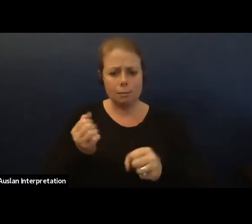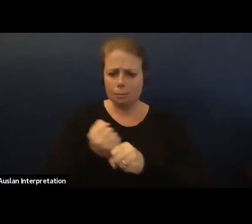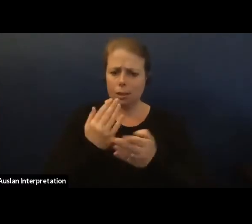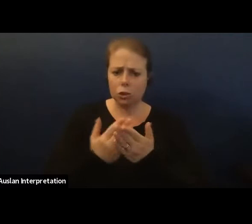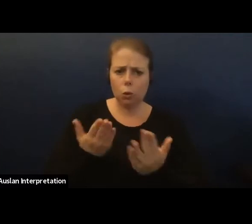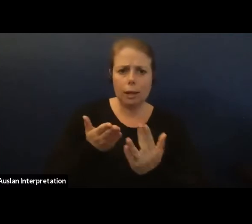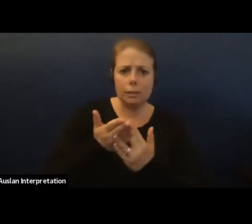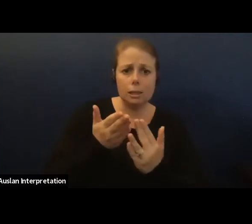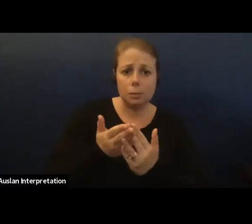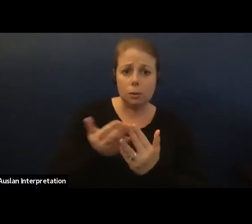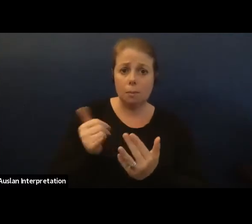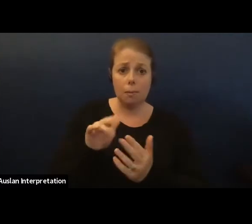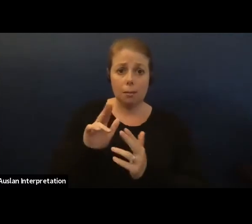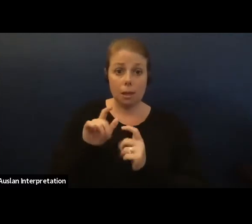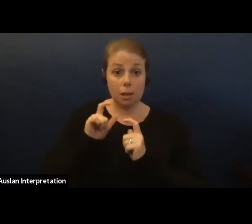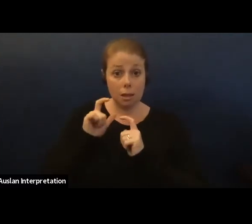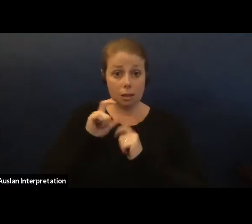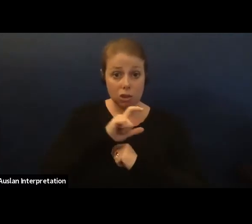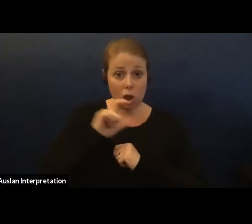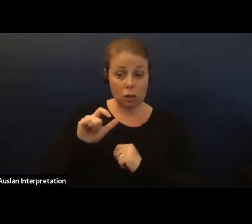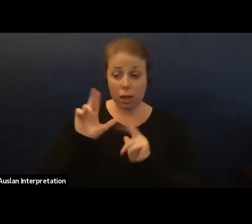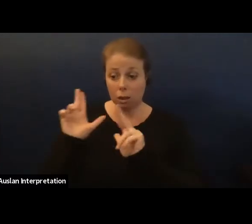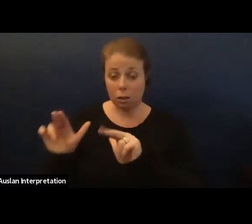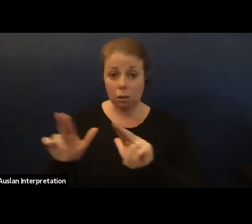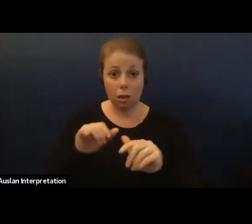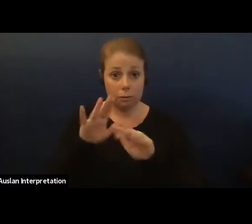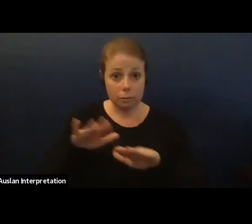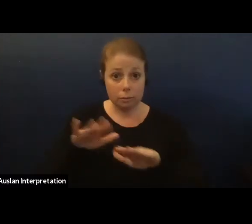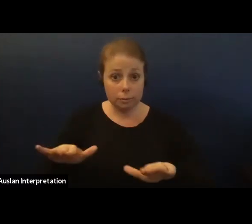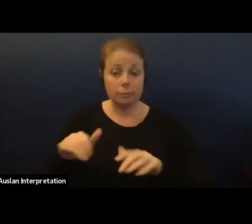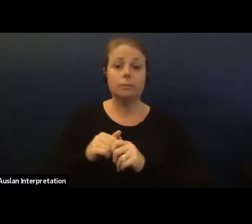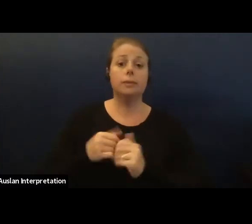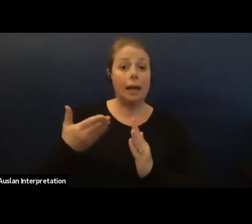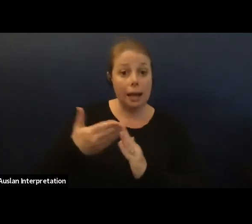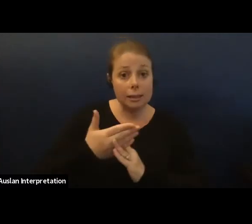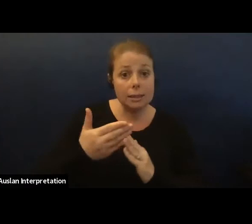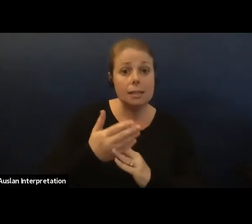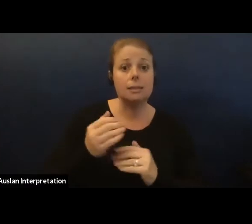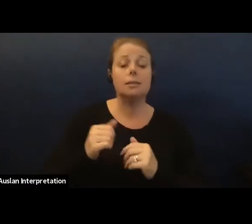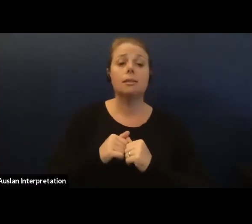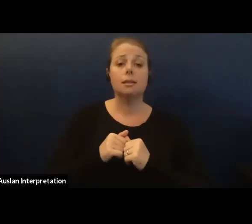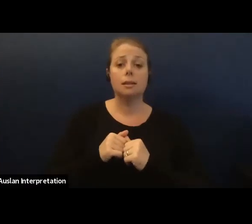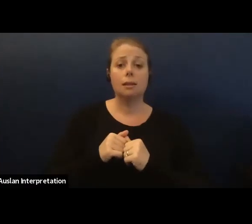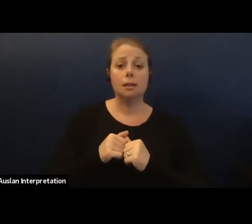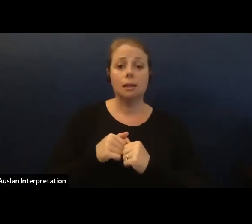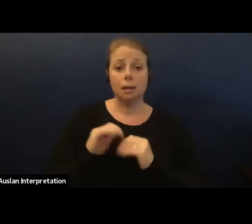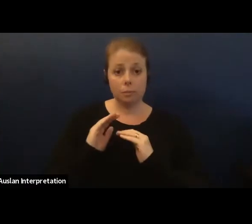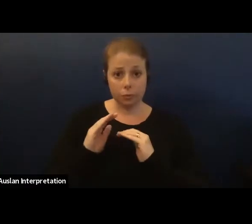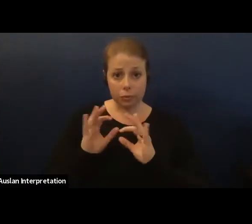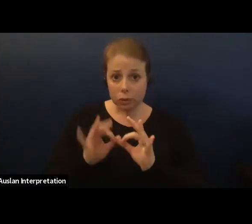support from a carer, interpreters, captioning, audio descriptions and so on. There's a lot